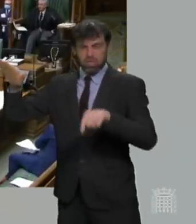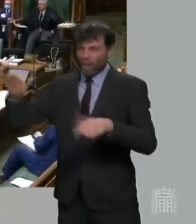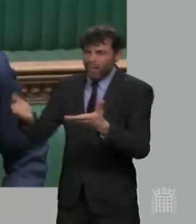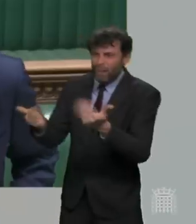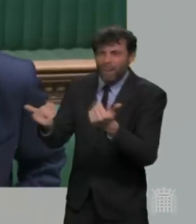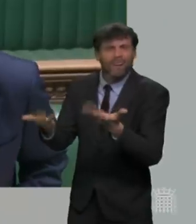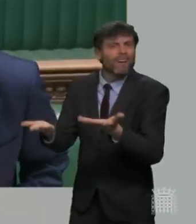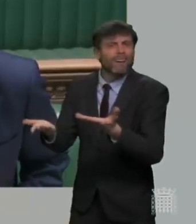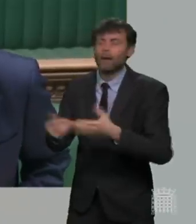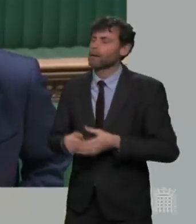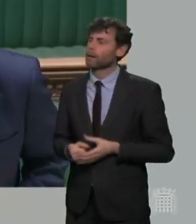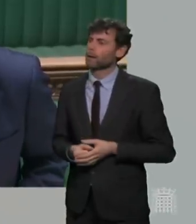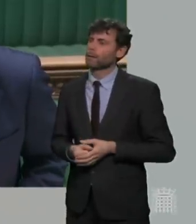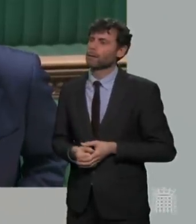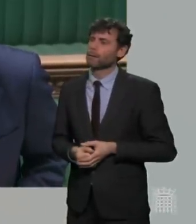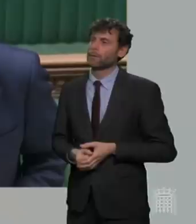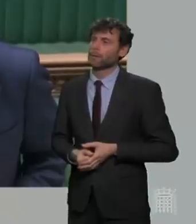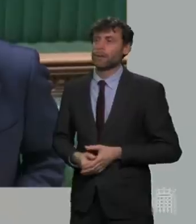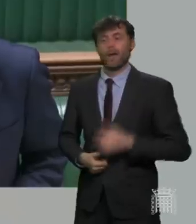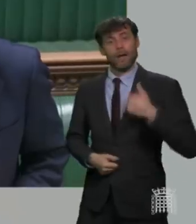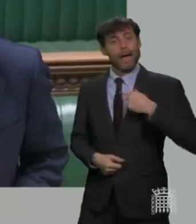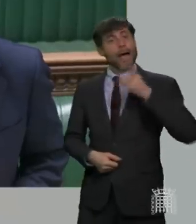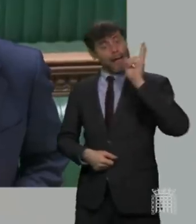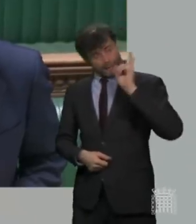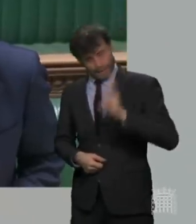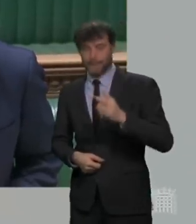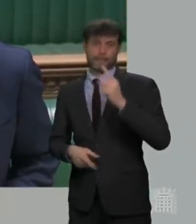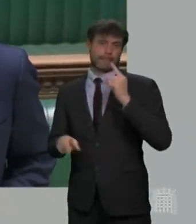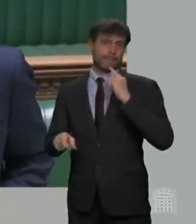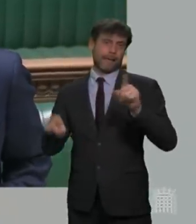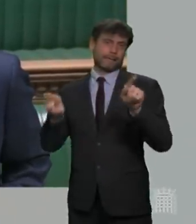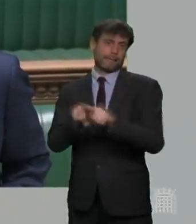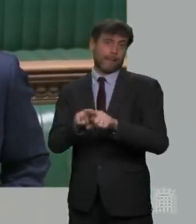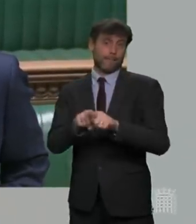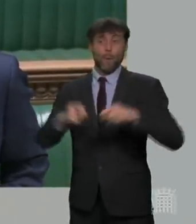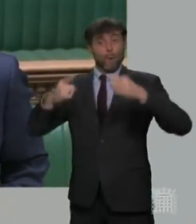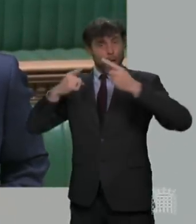I repeat the point that I have made: I believe that we all owe a massive debt to